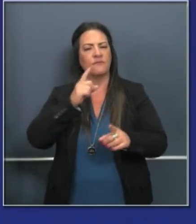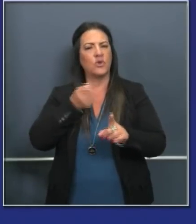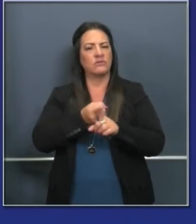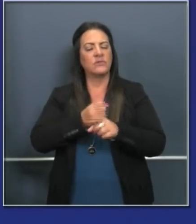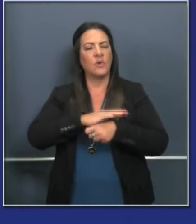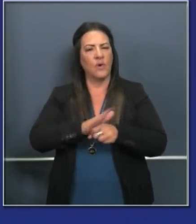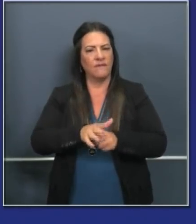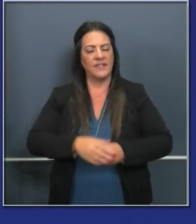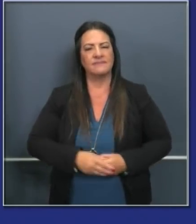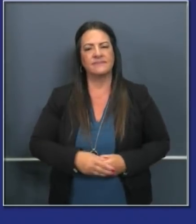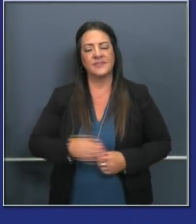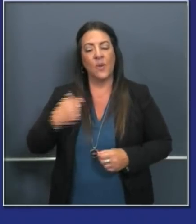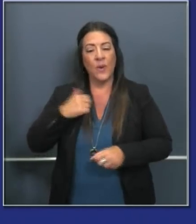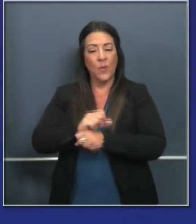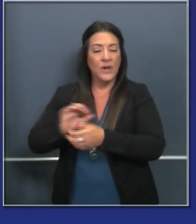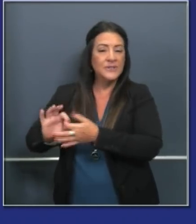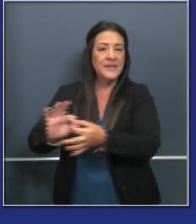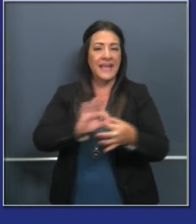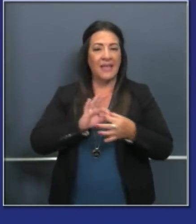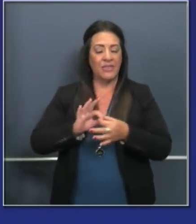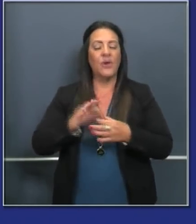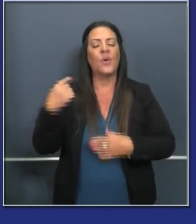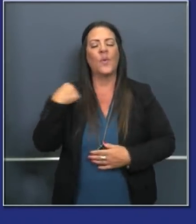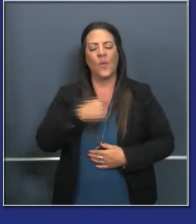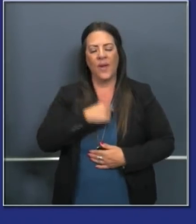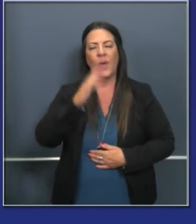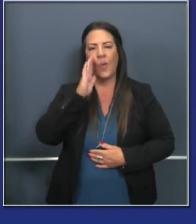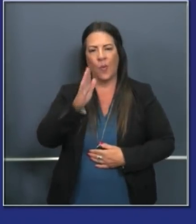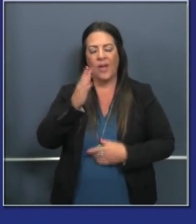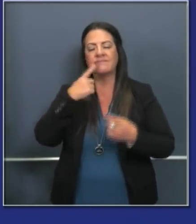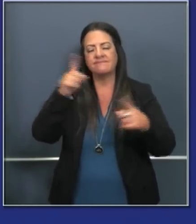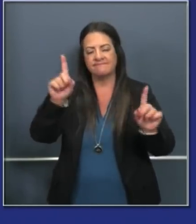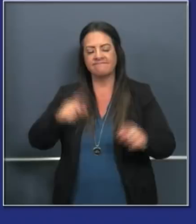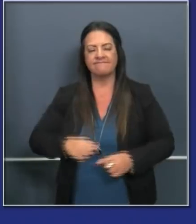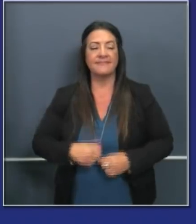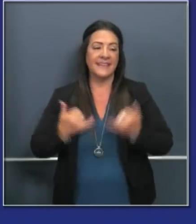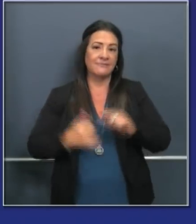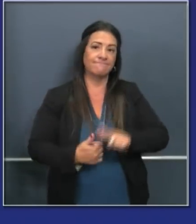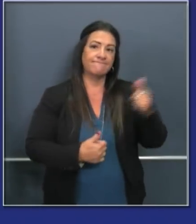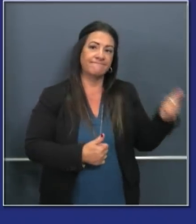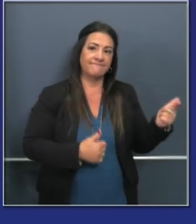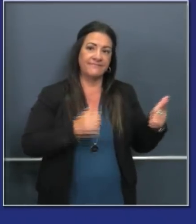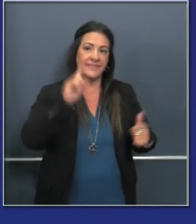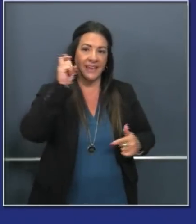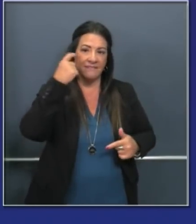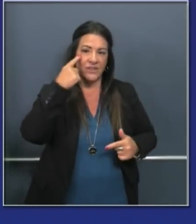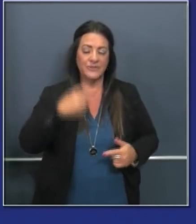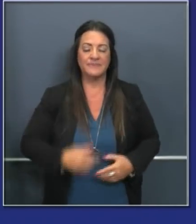COME AND KEEP US AS LOW-RISK IN SAFE AS POSSIBLE IN CALIFORNIA, AS WE CONTINUE TO MARCH FORWARD IN OUR FIGHT